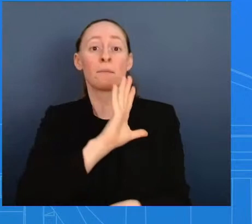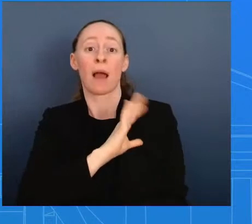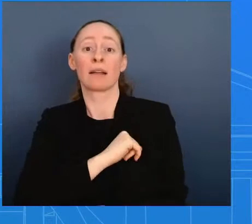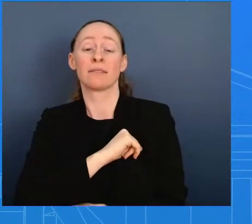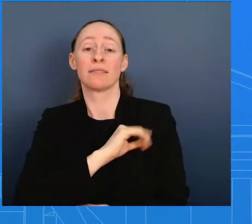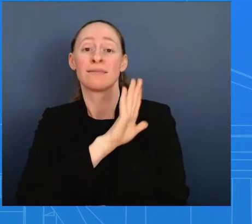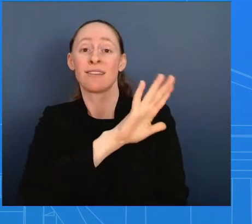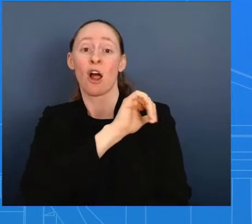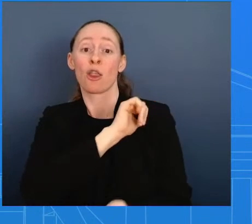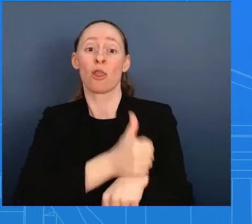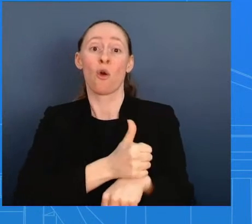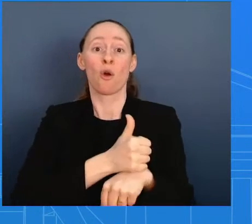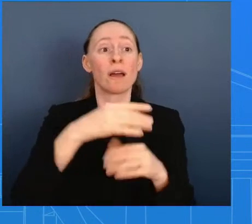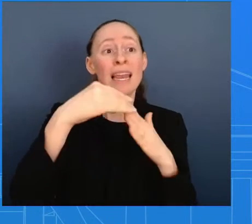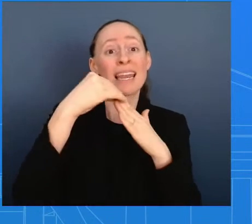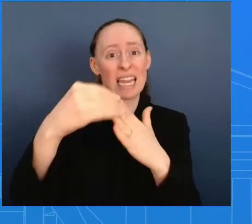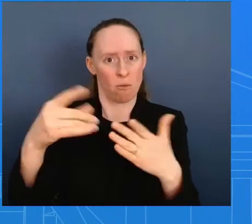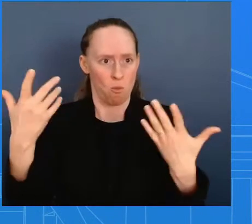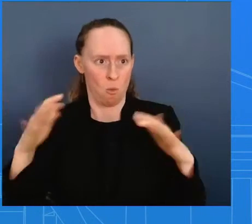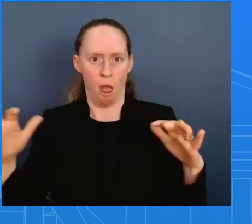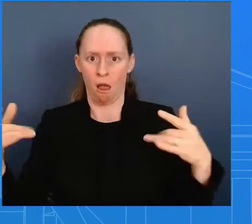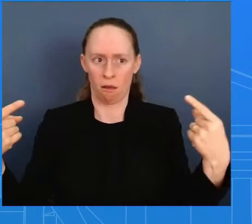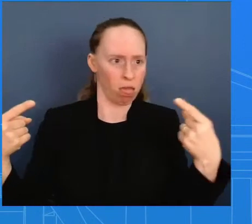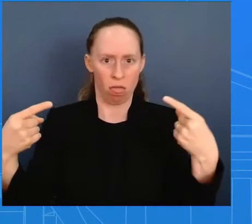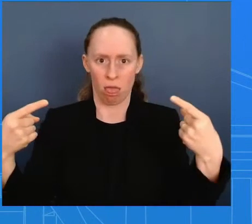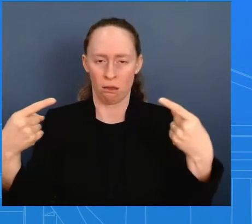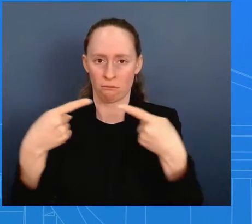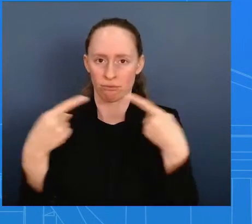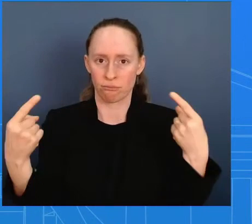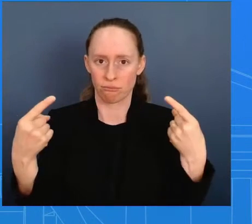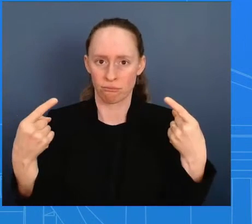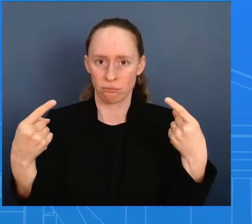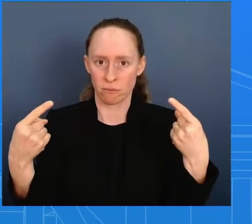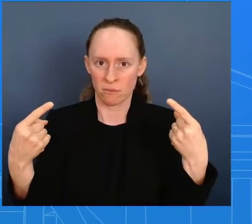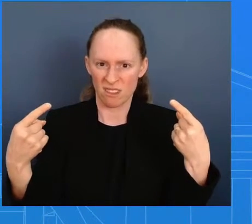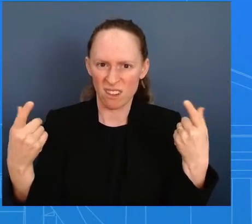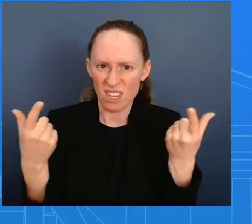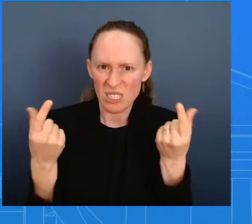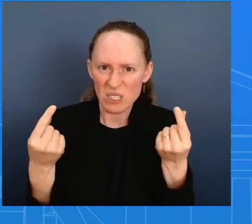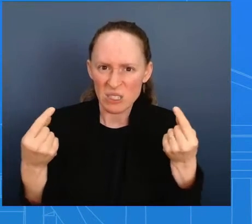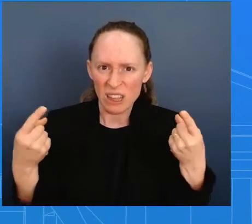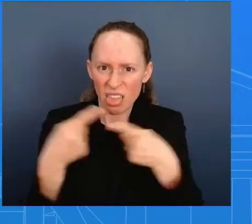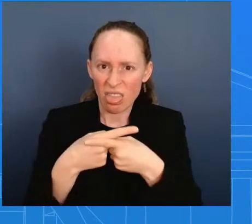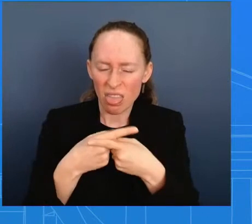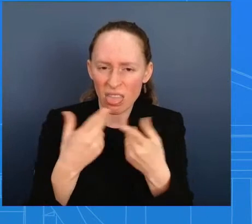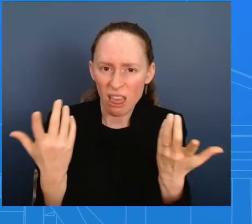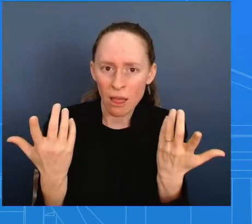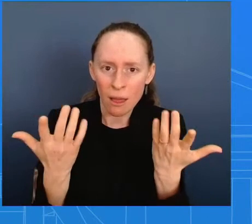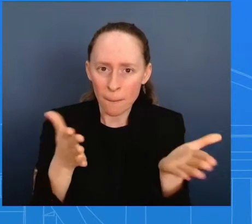How can you push the Israelis to materialize this into some kind of plan of action? Mr. Sullivan: So, on the first question,